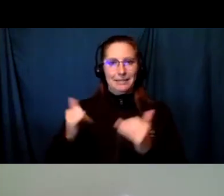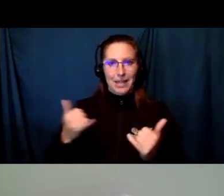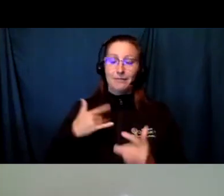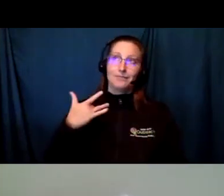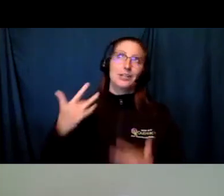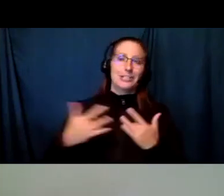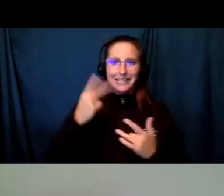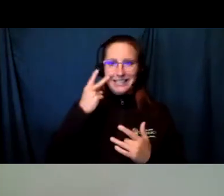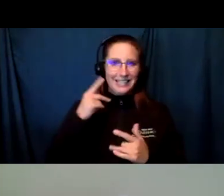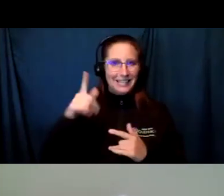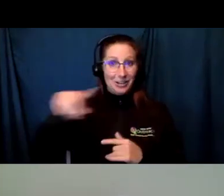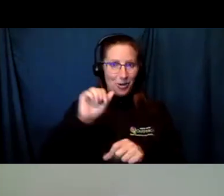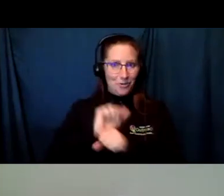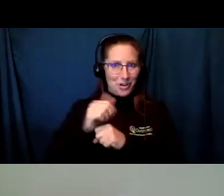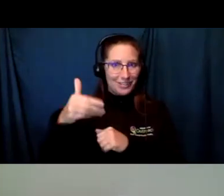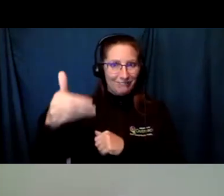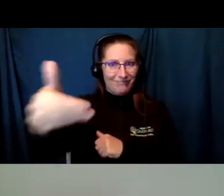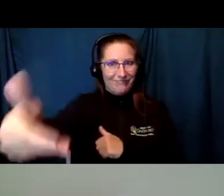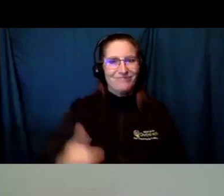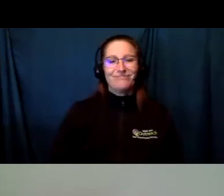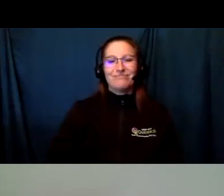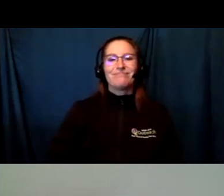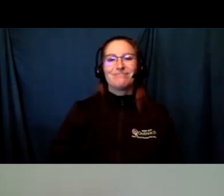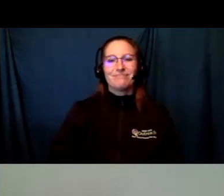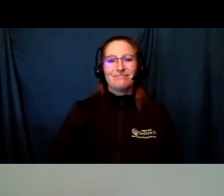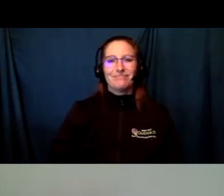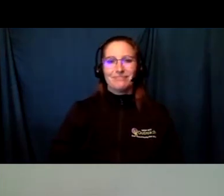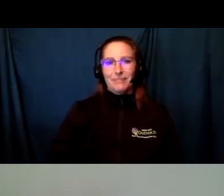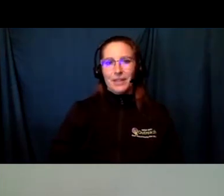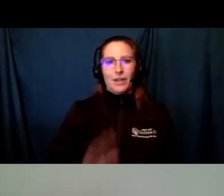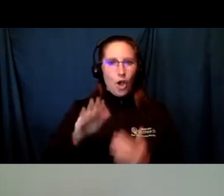what you guys will be doing in the next year or two here with early intervention. So we're here to